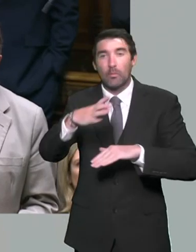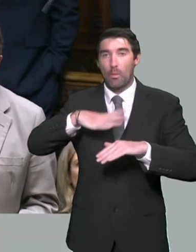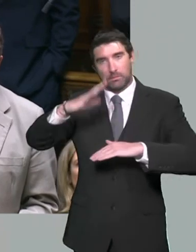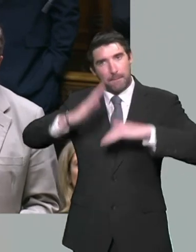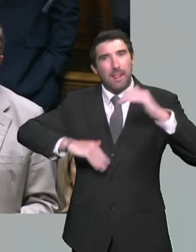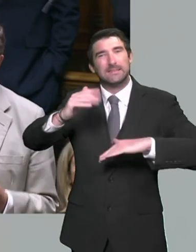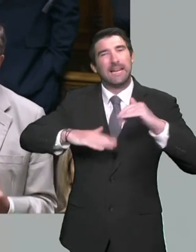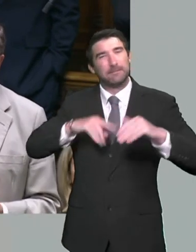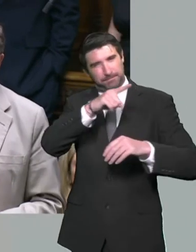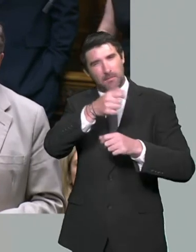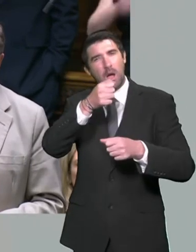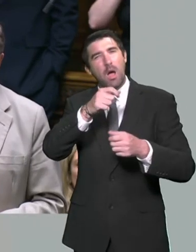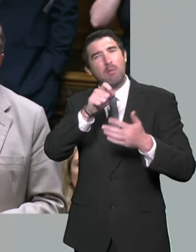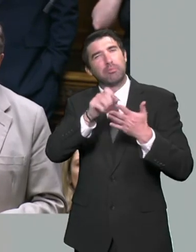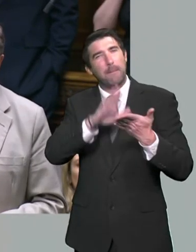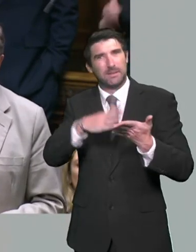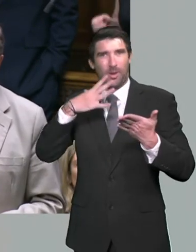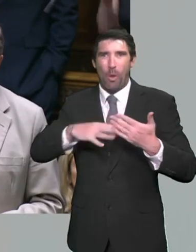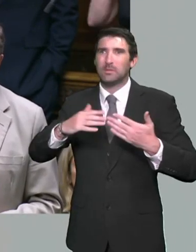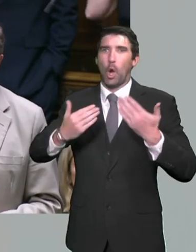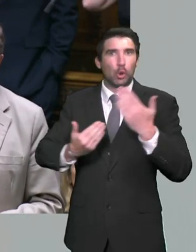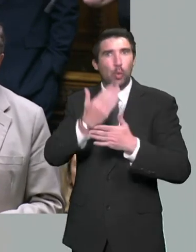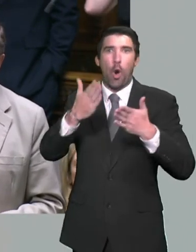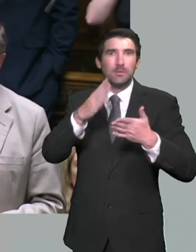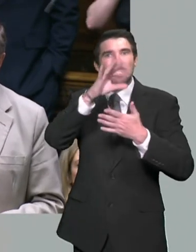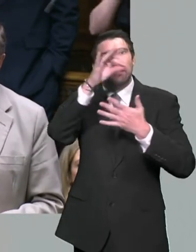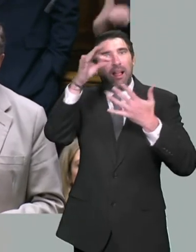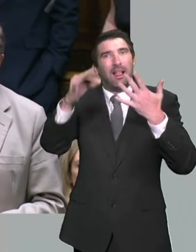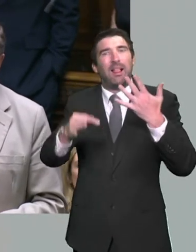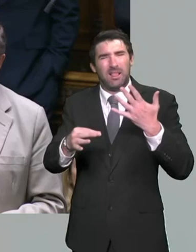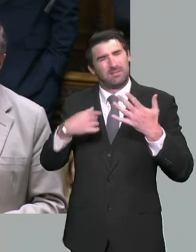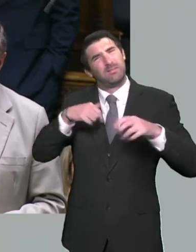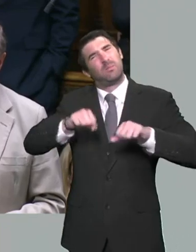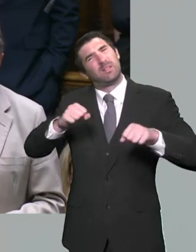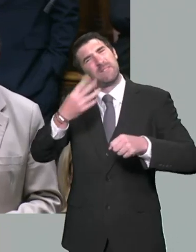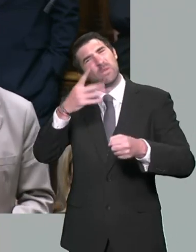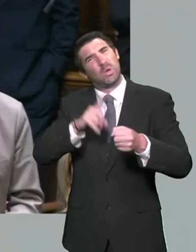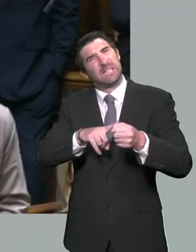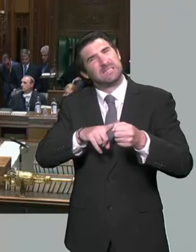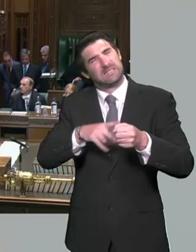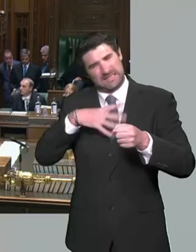programme, the NHS decision-making processes need to be not only levelled up, but speeded up?